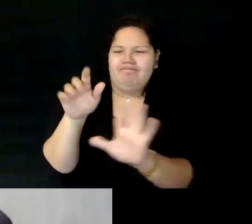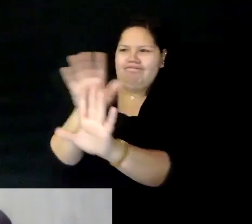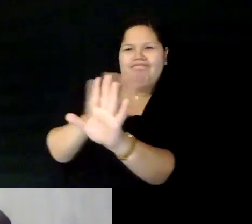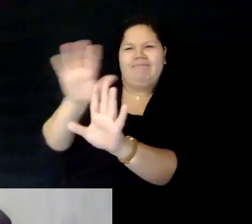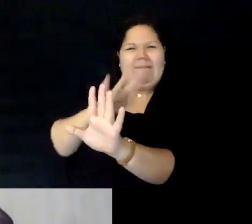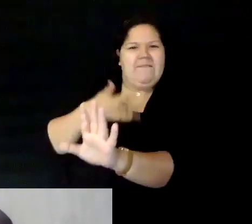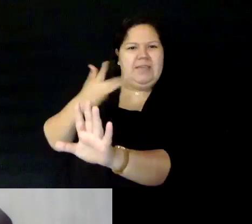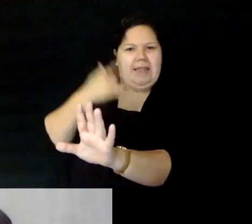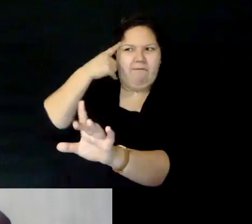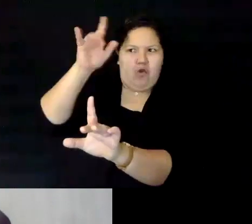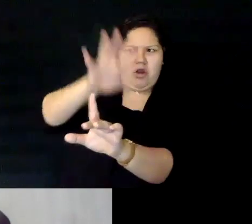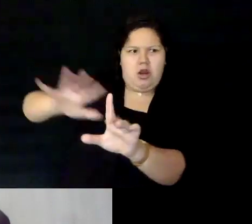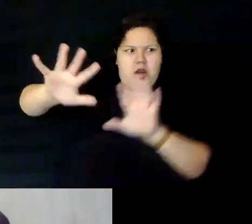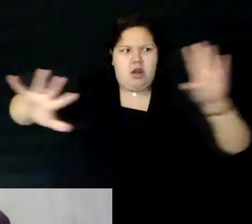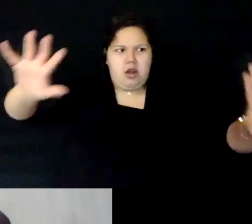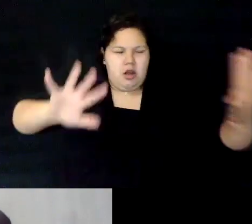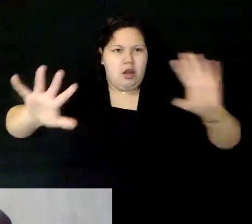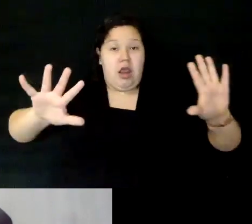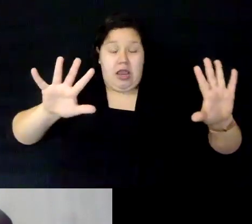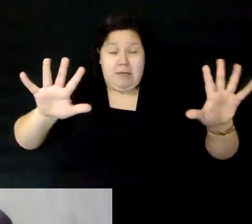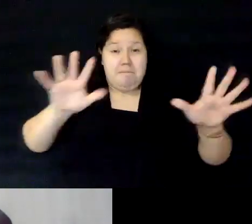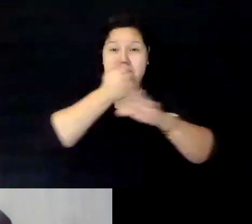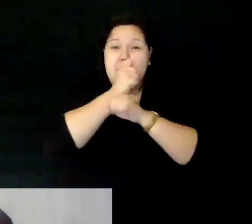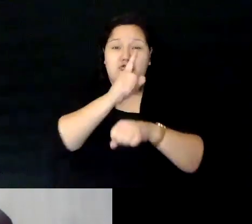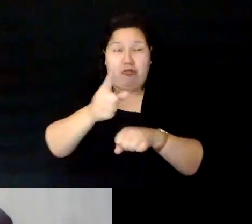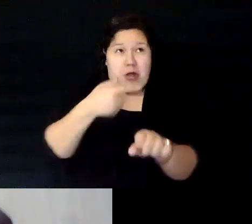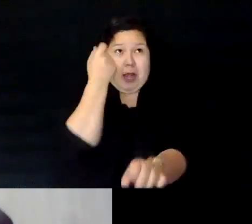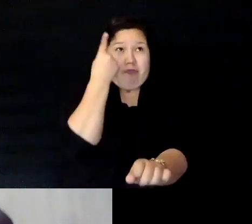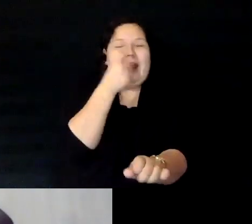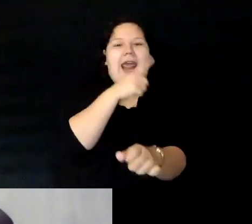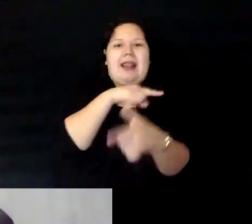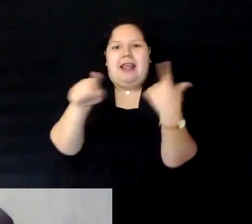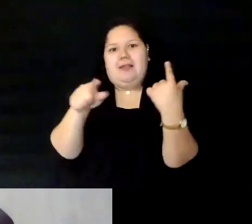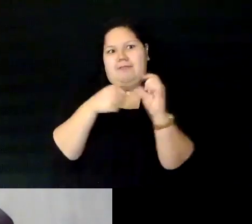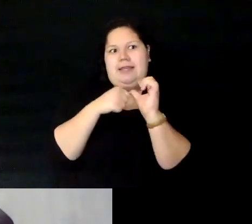then just sticking to that, and then using that framework for us to work with a friend of ours,